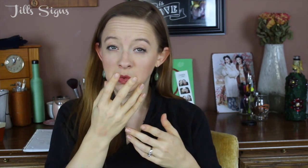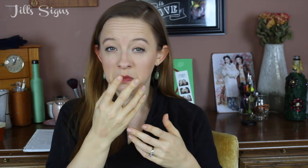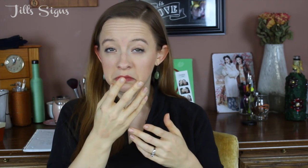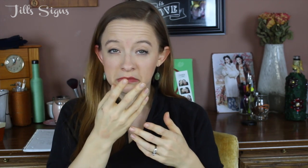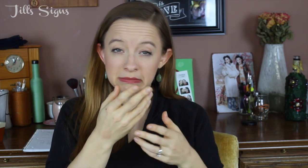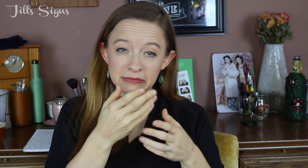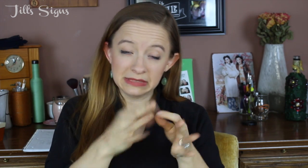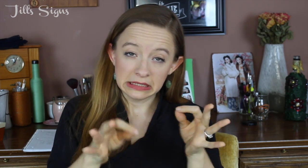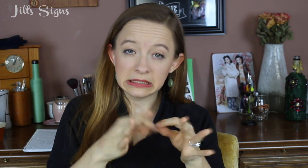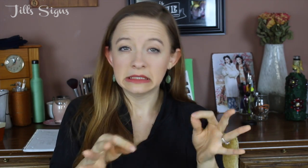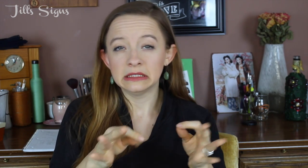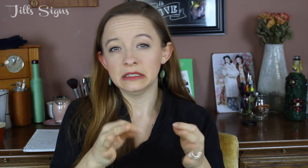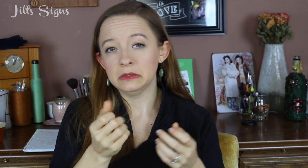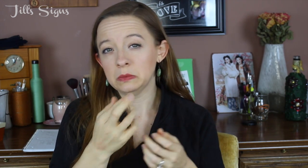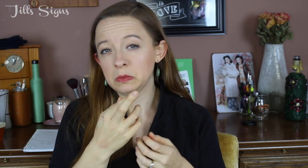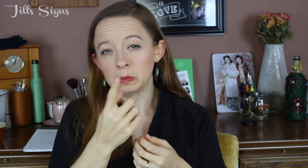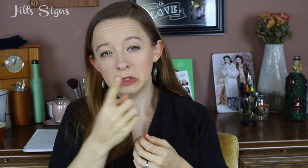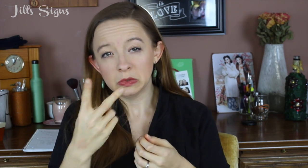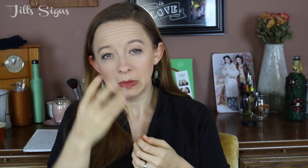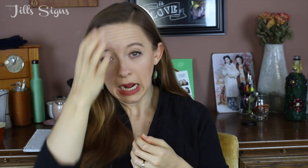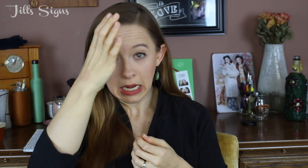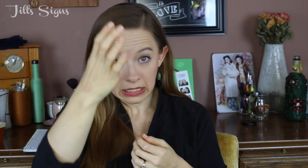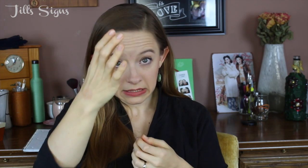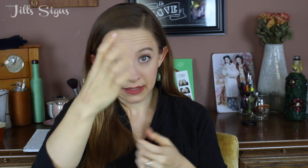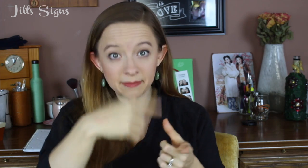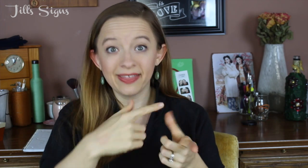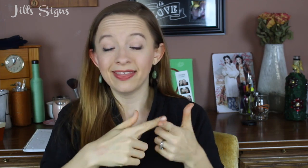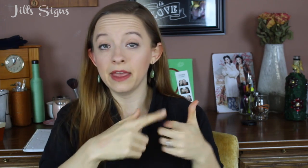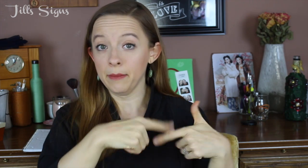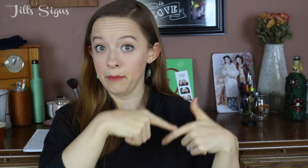talk, say a few sentences, or one or two